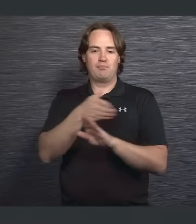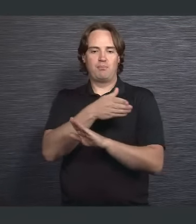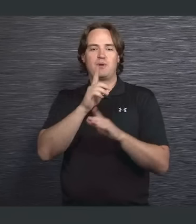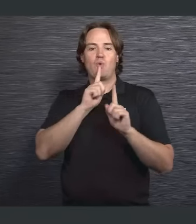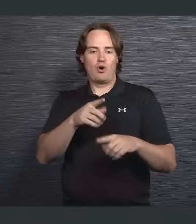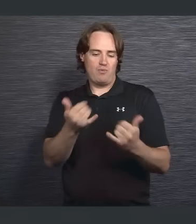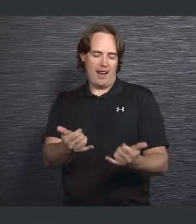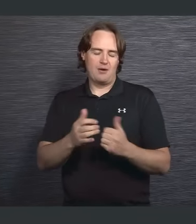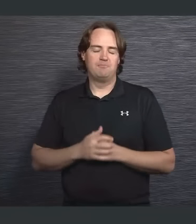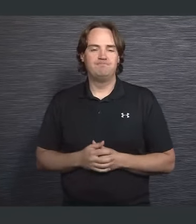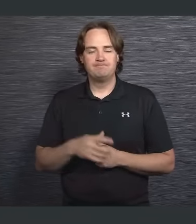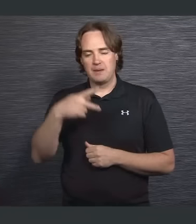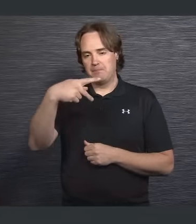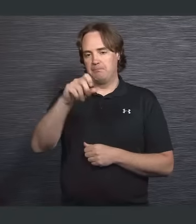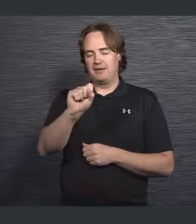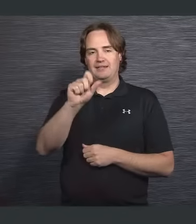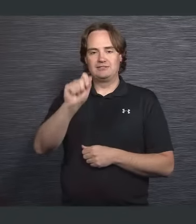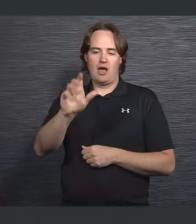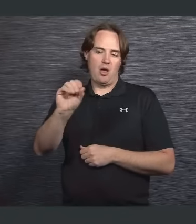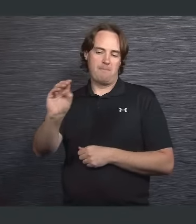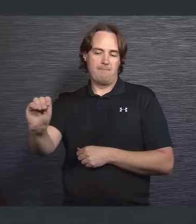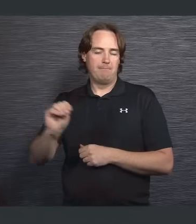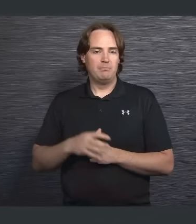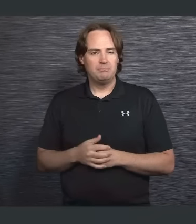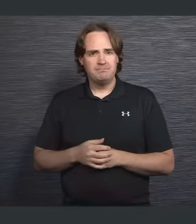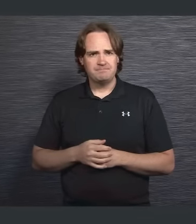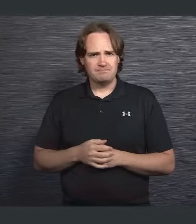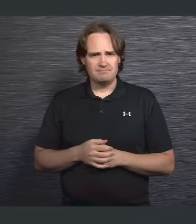And that's just the beginning. I'm happy to announce that one of the VR games